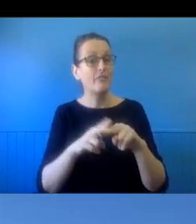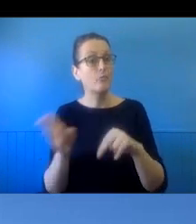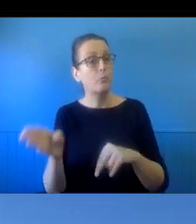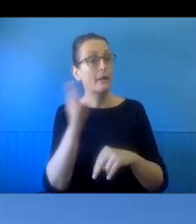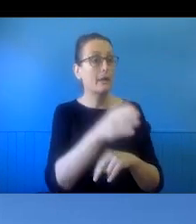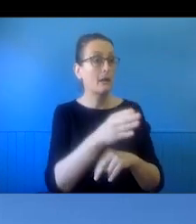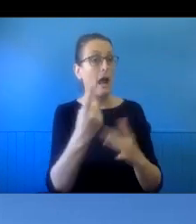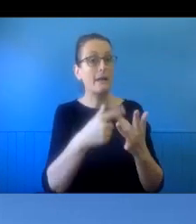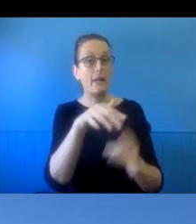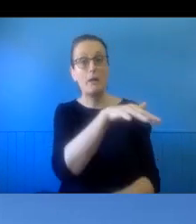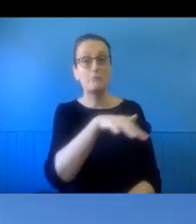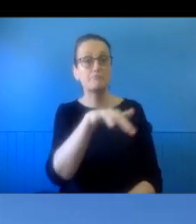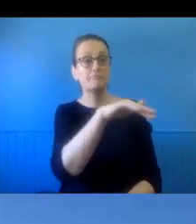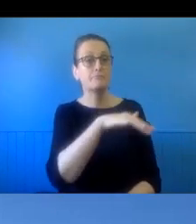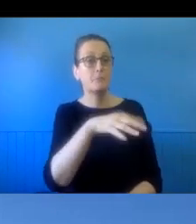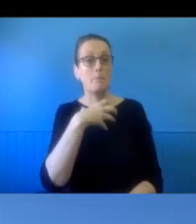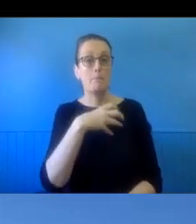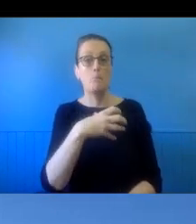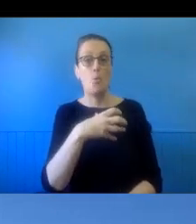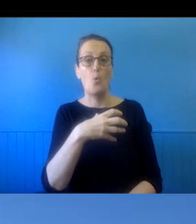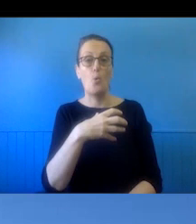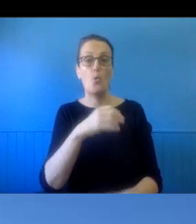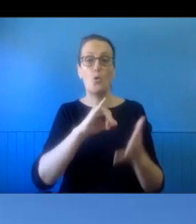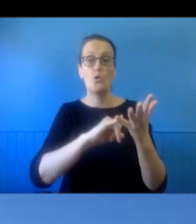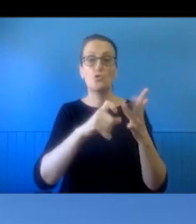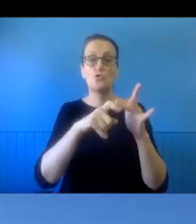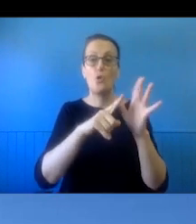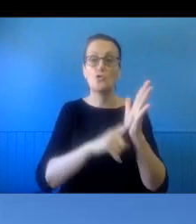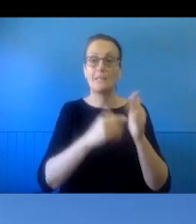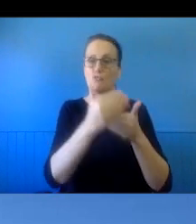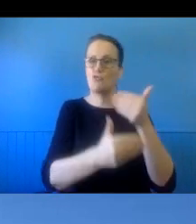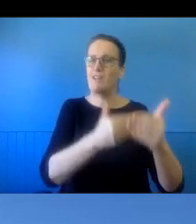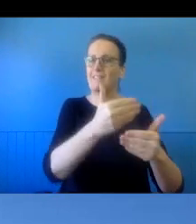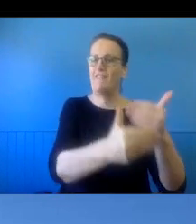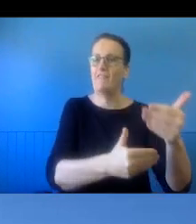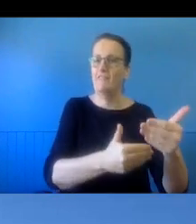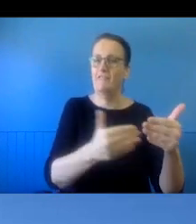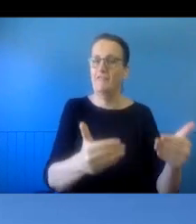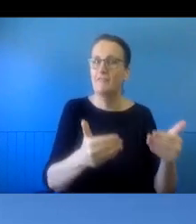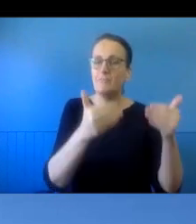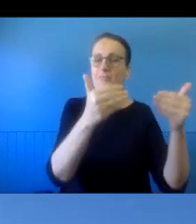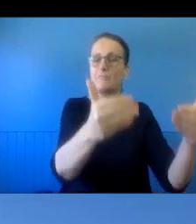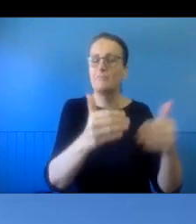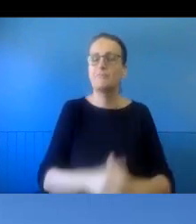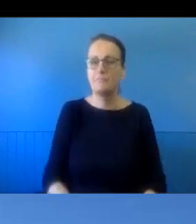towards the socially progressive left, we've really picked up an